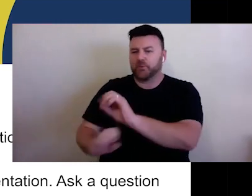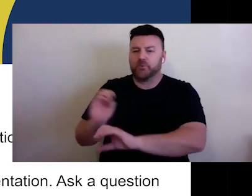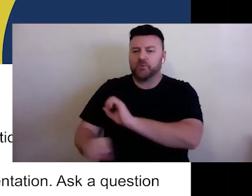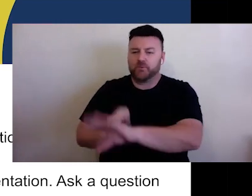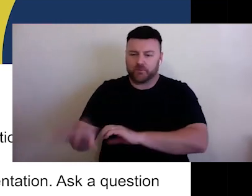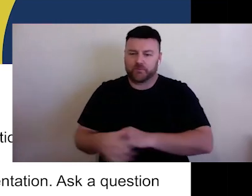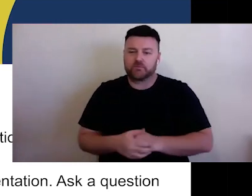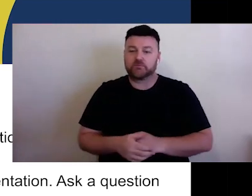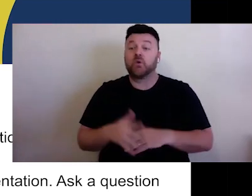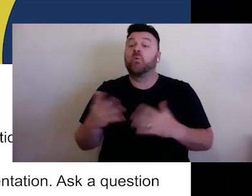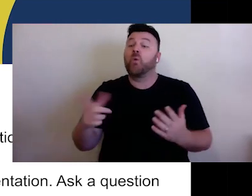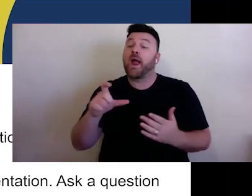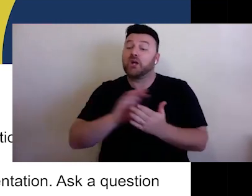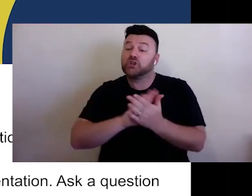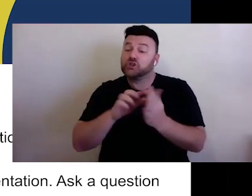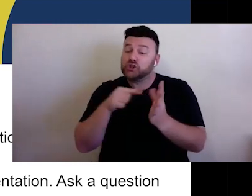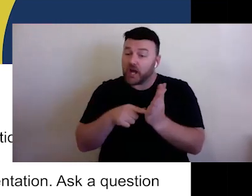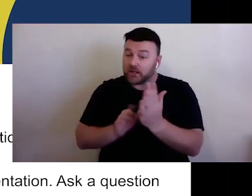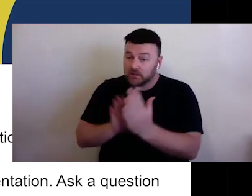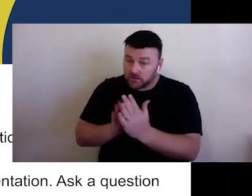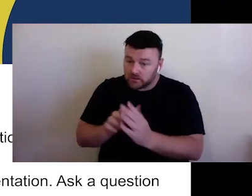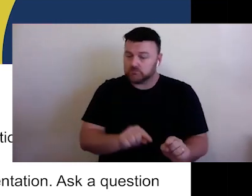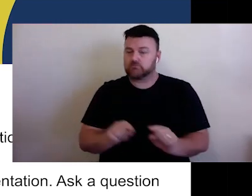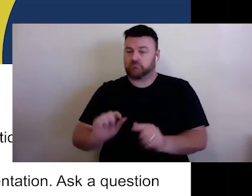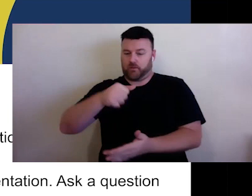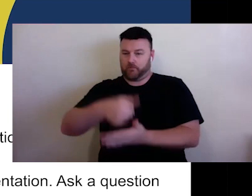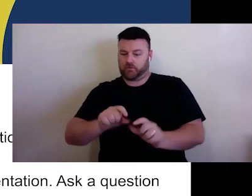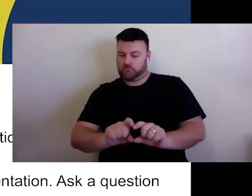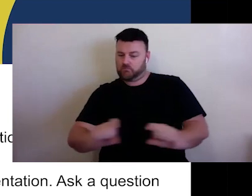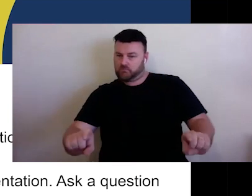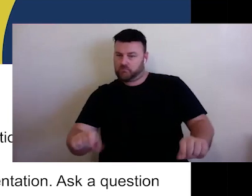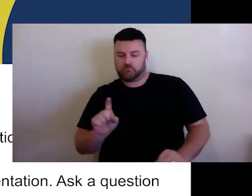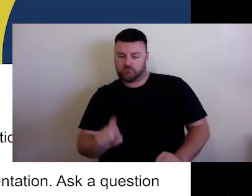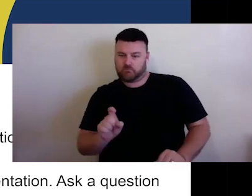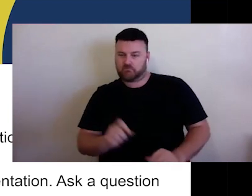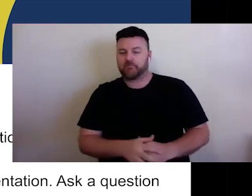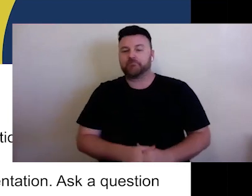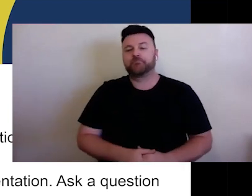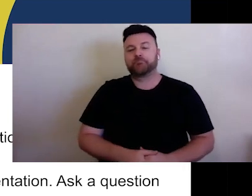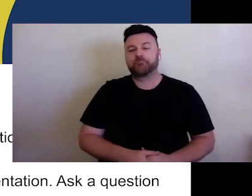bottom of the Zoom window. A Q&A with Dr Terri Janke and myself will